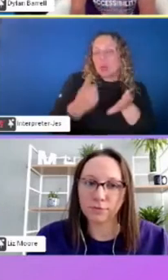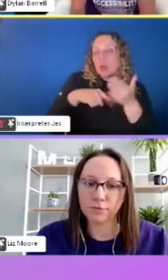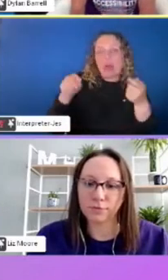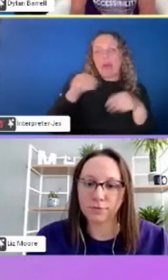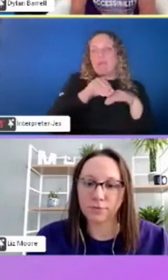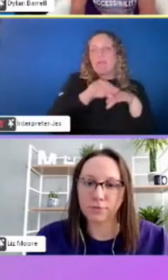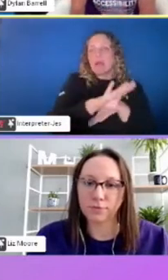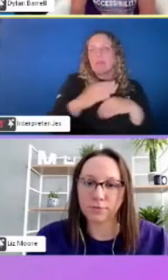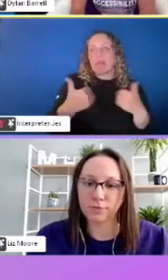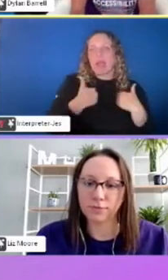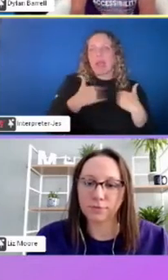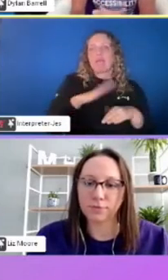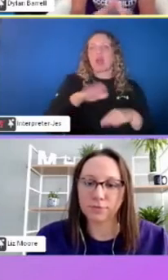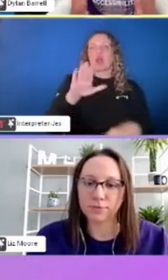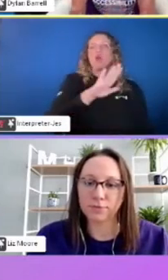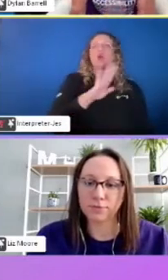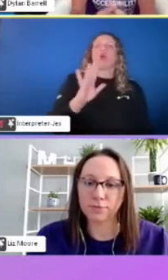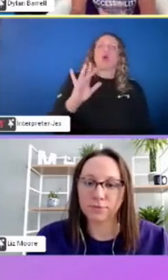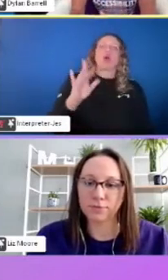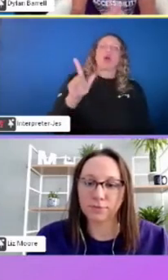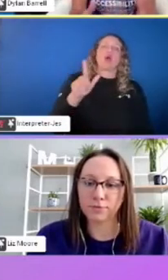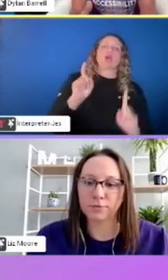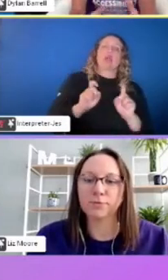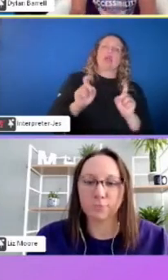on your testing, your results